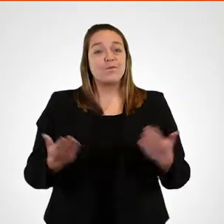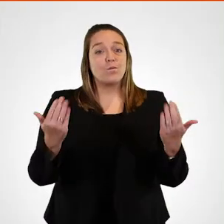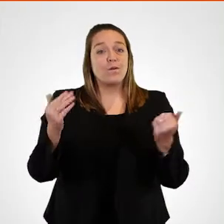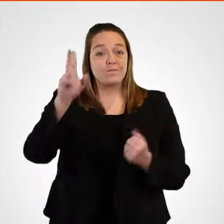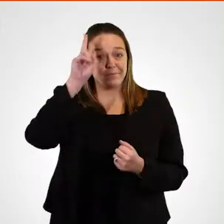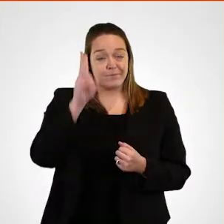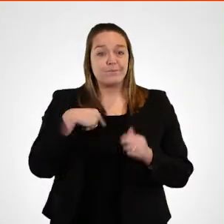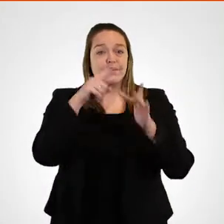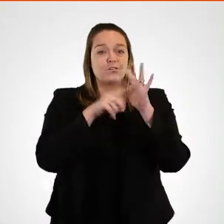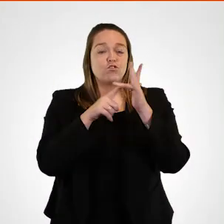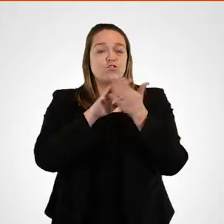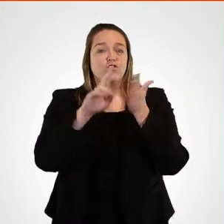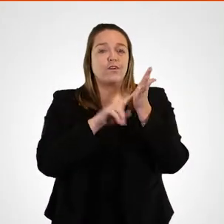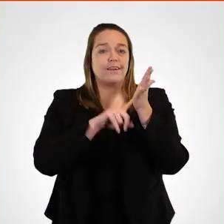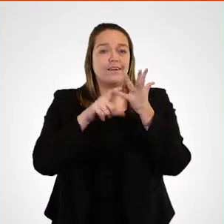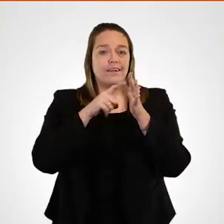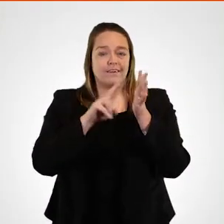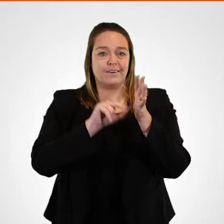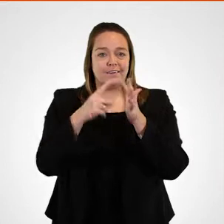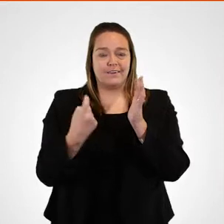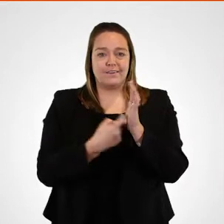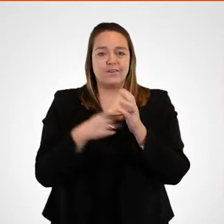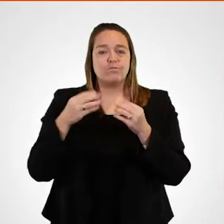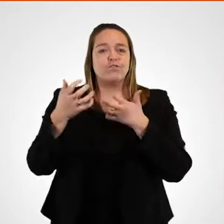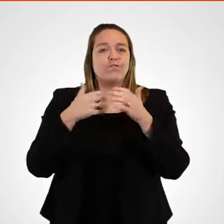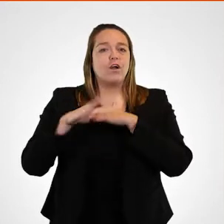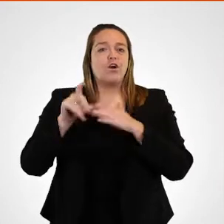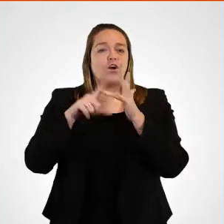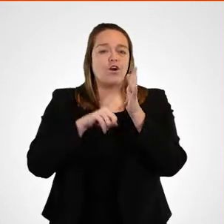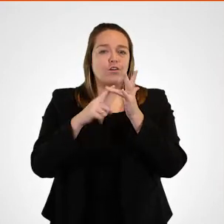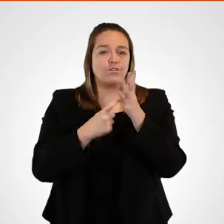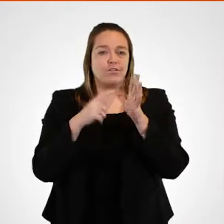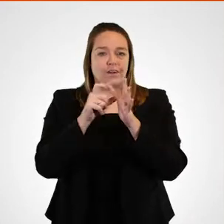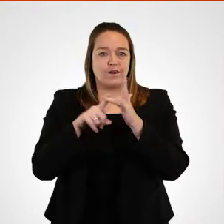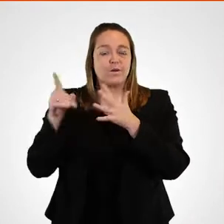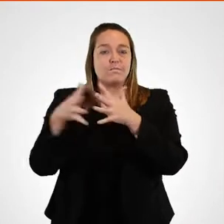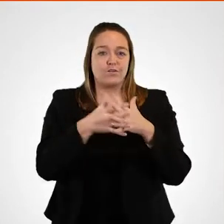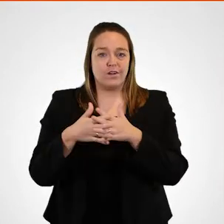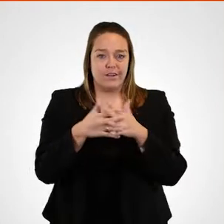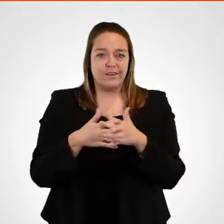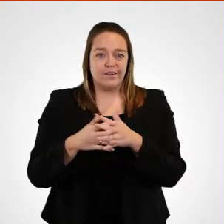Welcome back. I'm John Luckner from the University of Northern Colorado in Greeley, Colorado, in the United States.